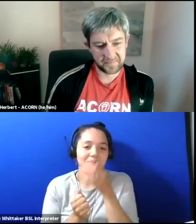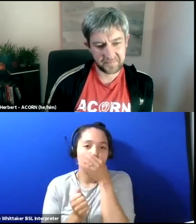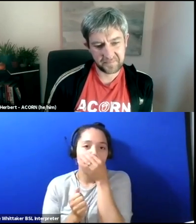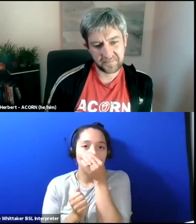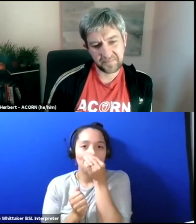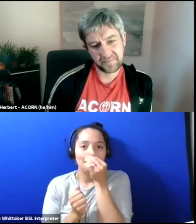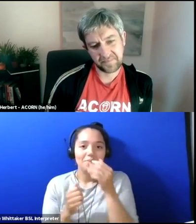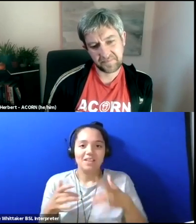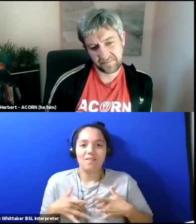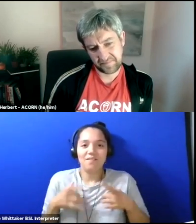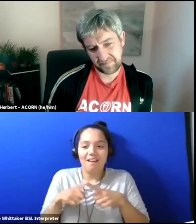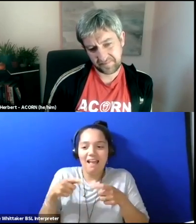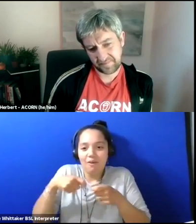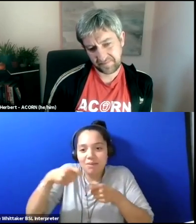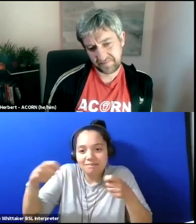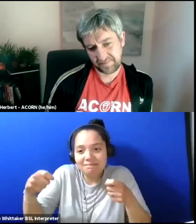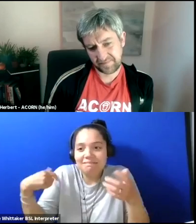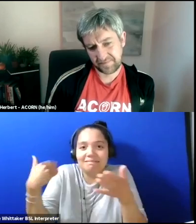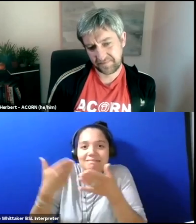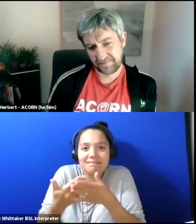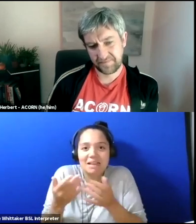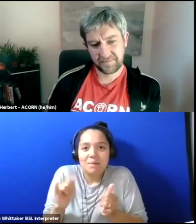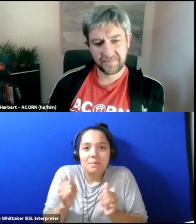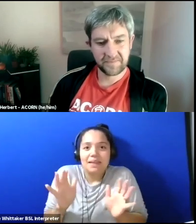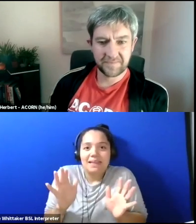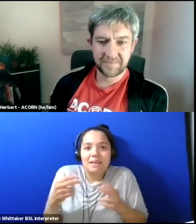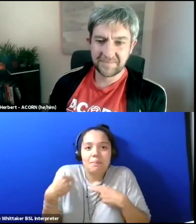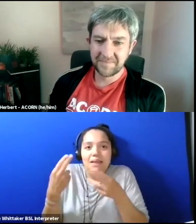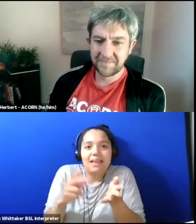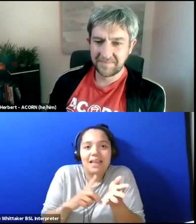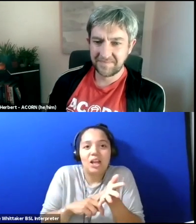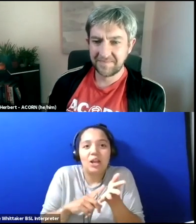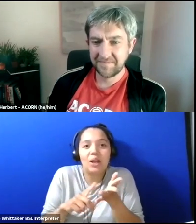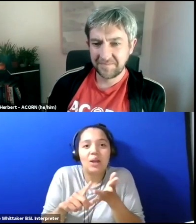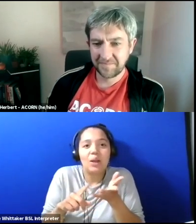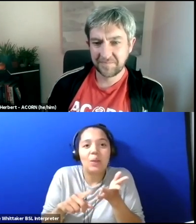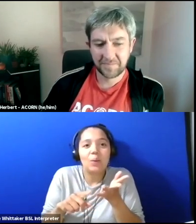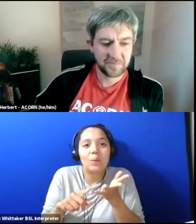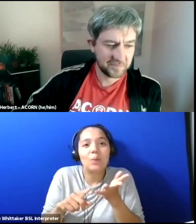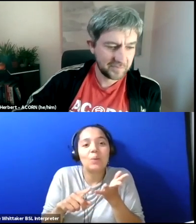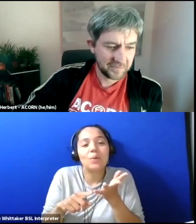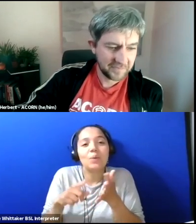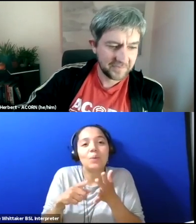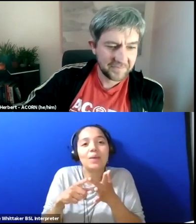I feel I've been going on for a while. Maybe... I can hand over to Louis and then if you think of something